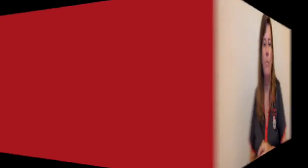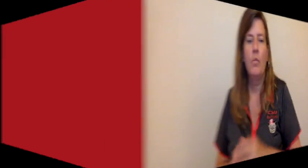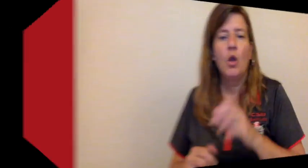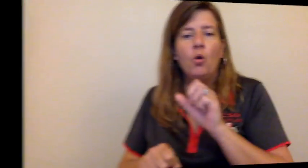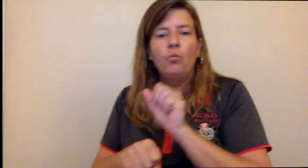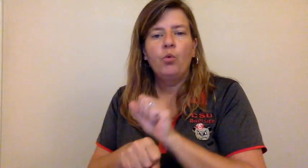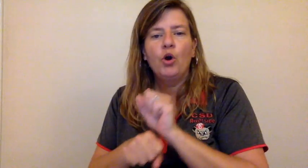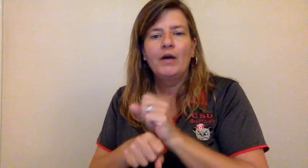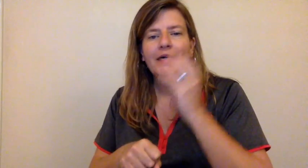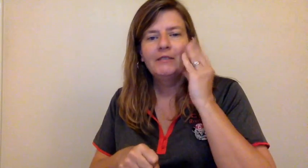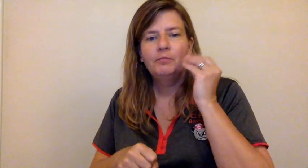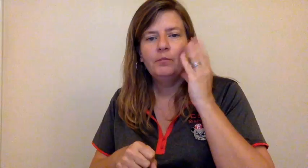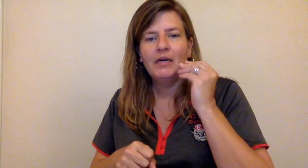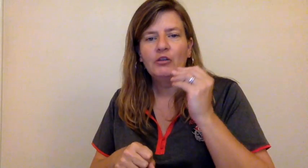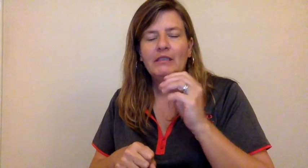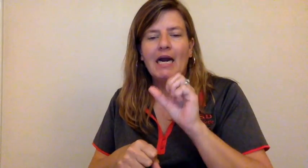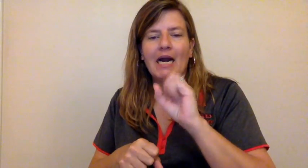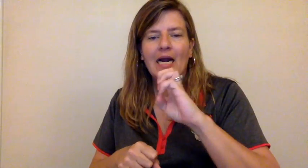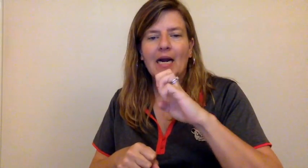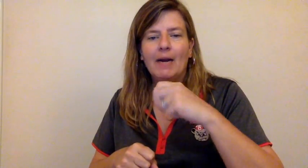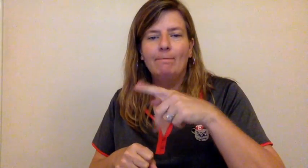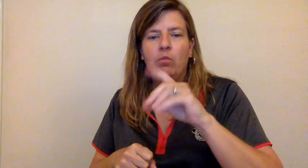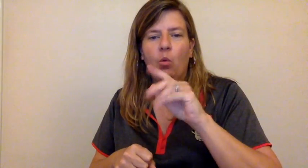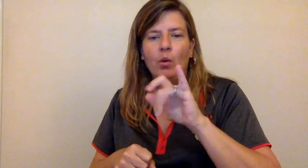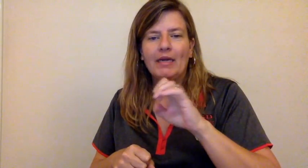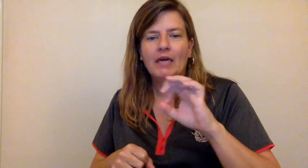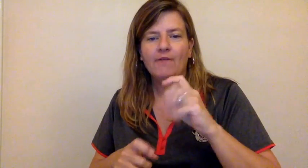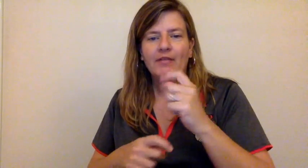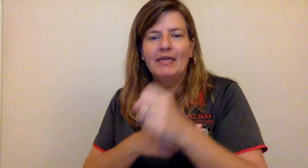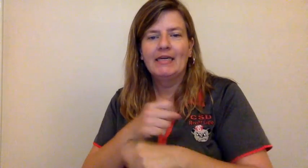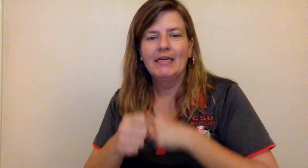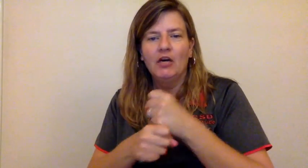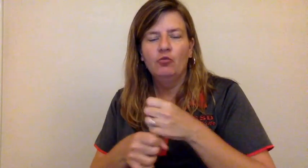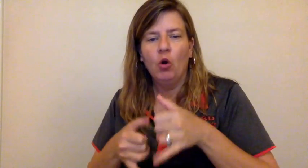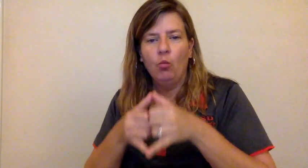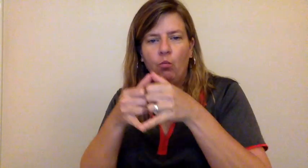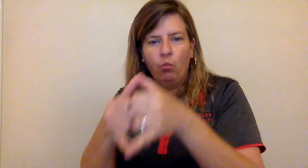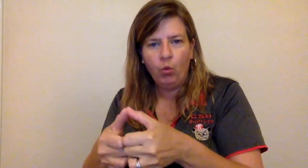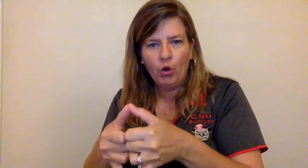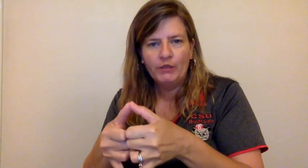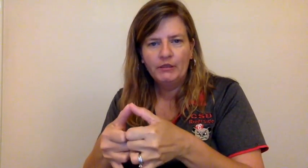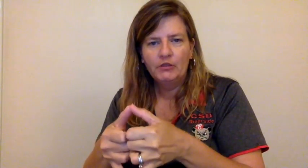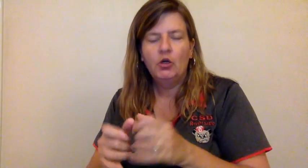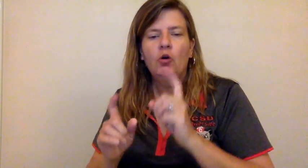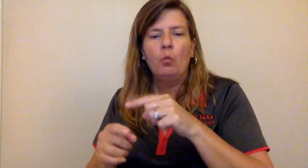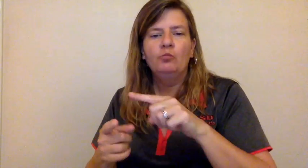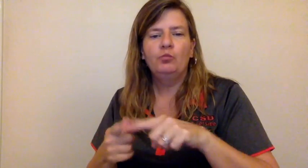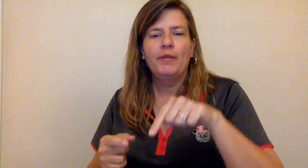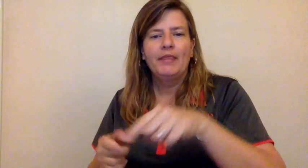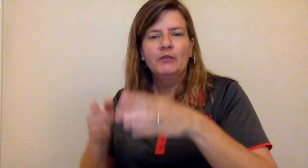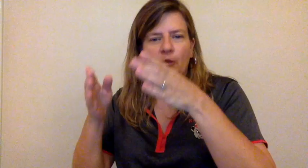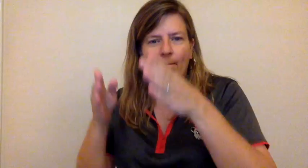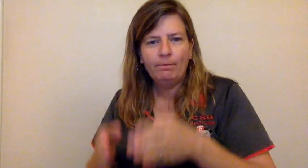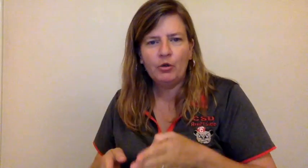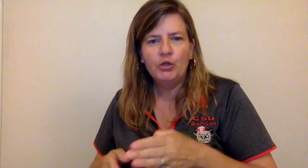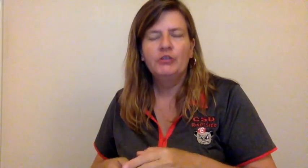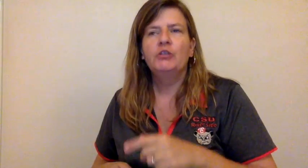Work experience employee of the Year award. Goes to this individual this